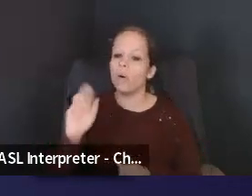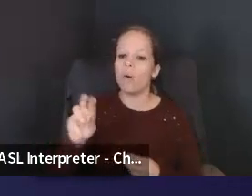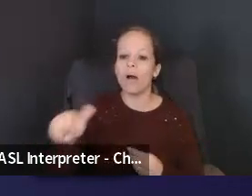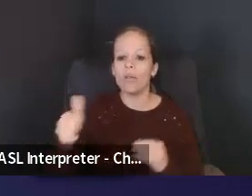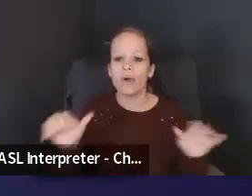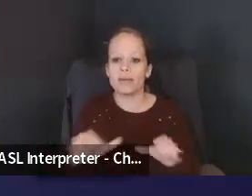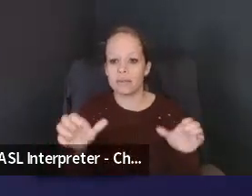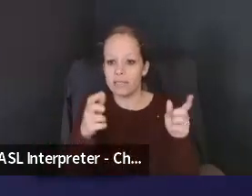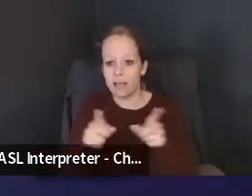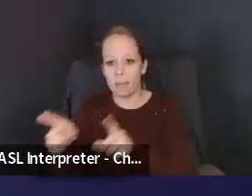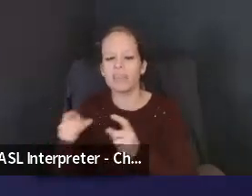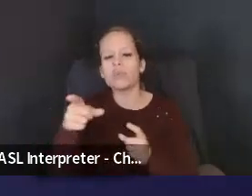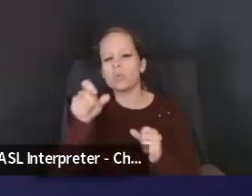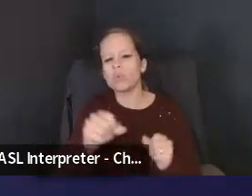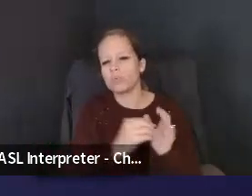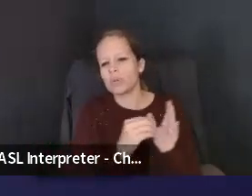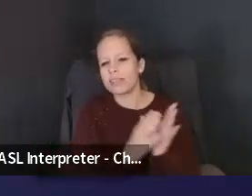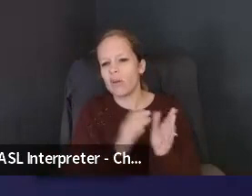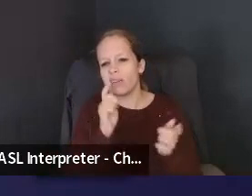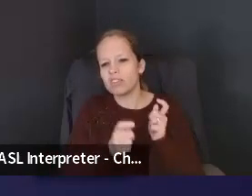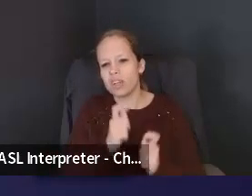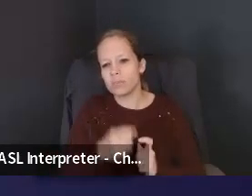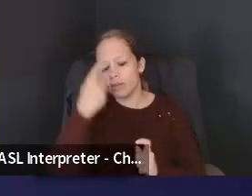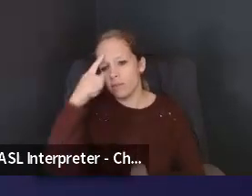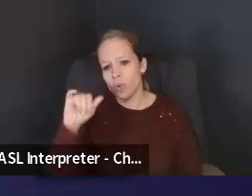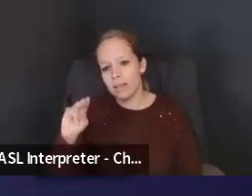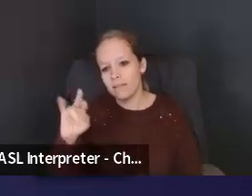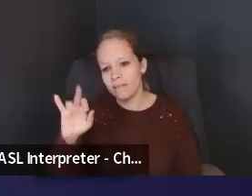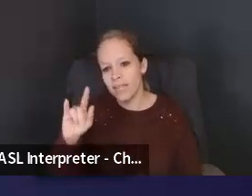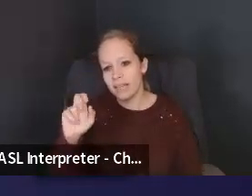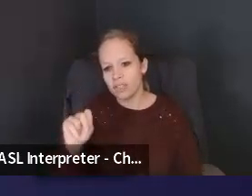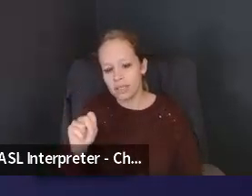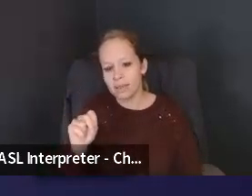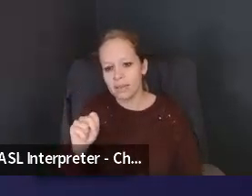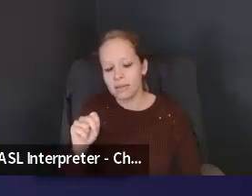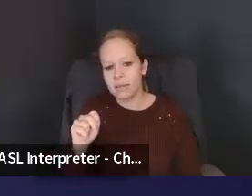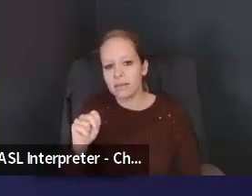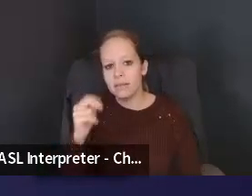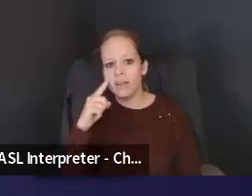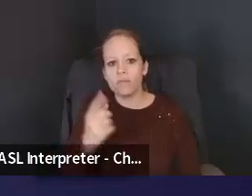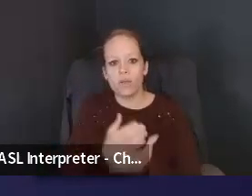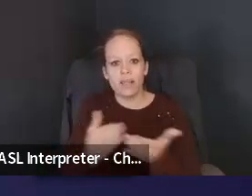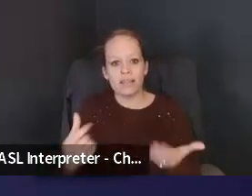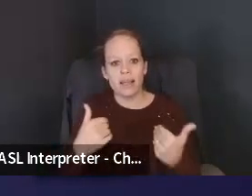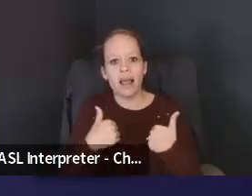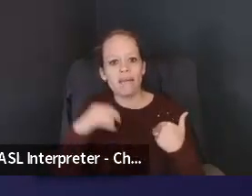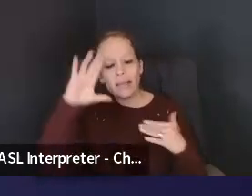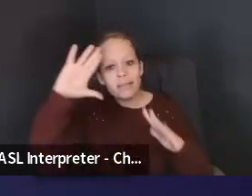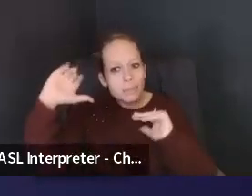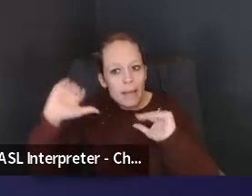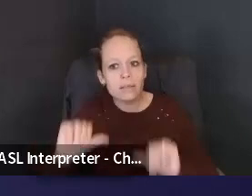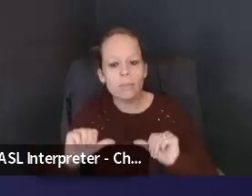an adjustment for inflation on things that have an expectable cost increase. John's question also